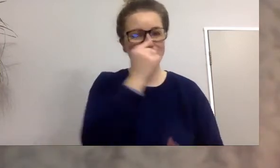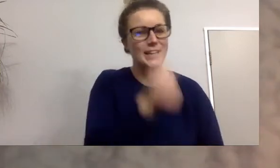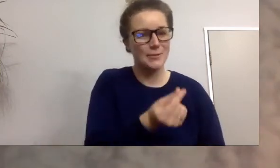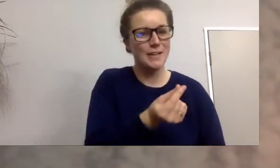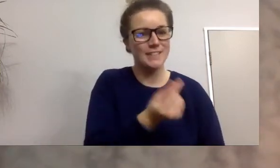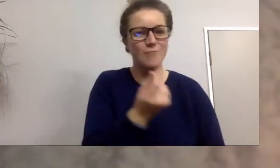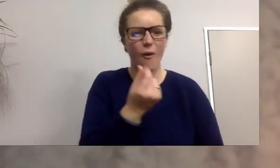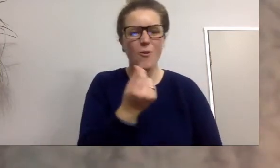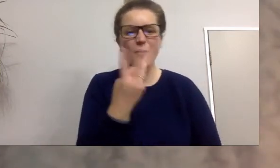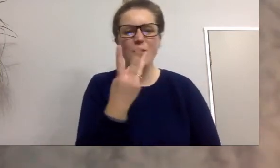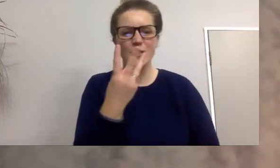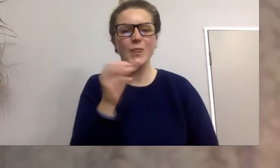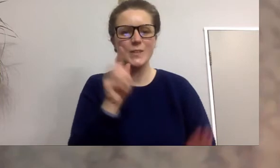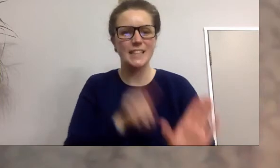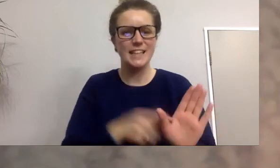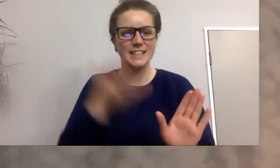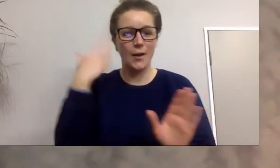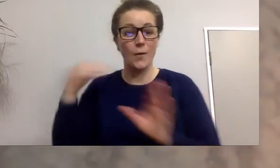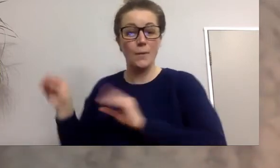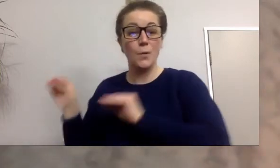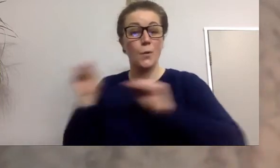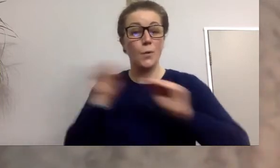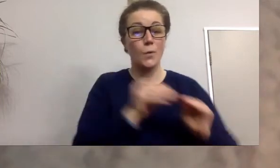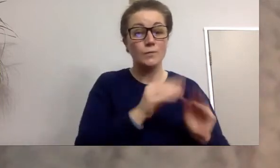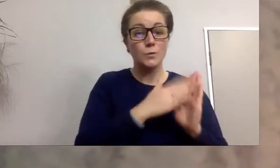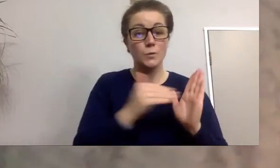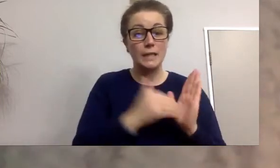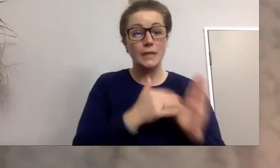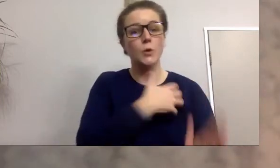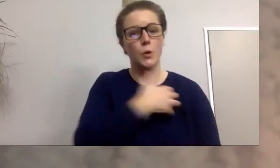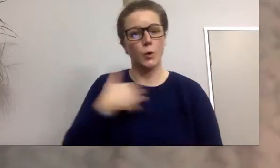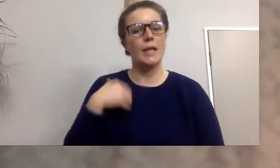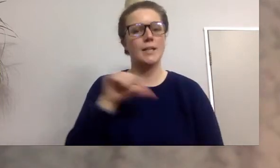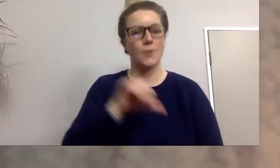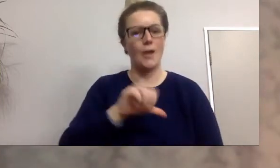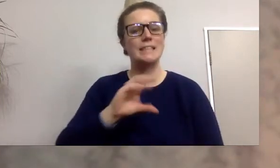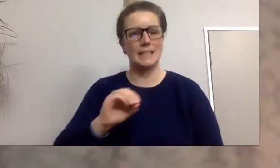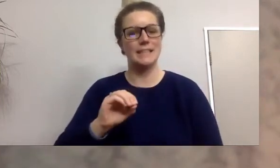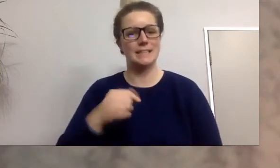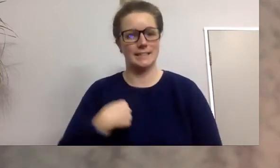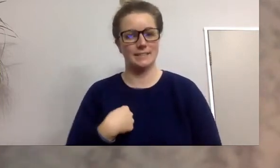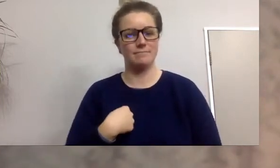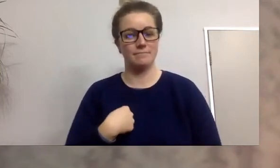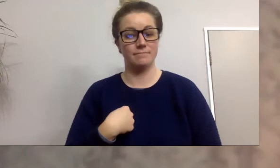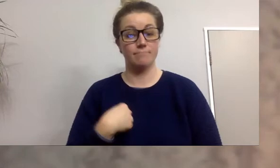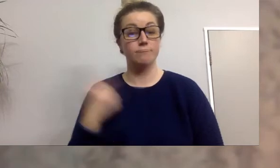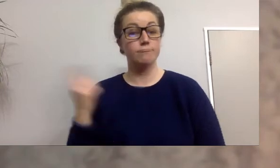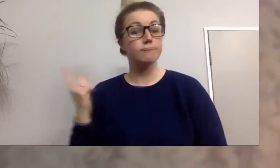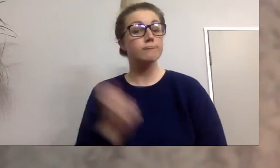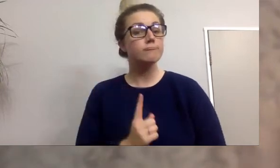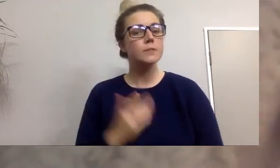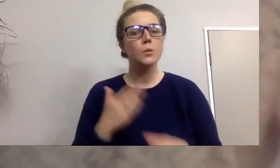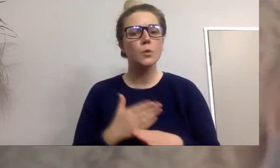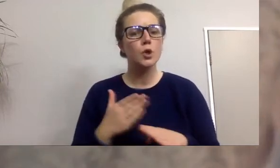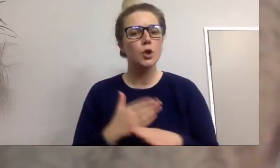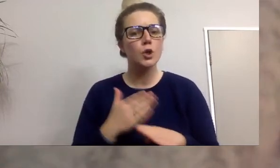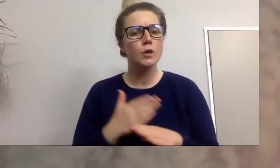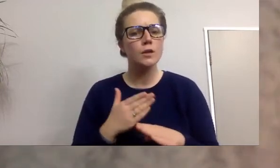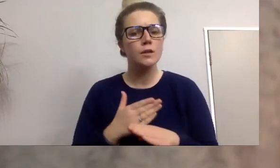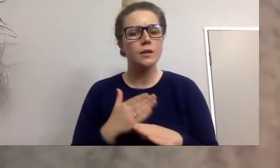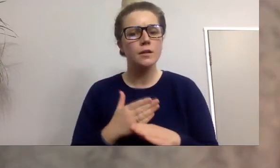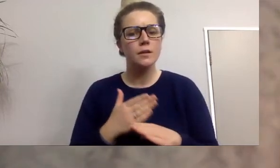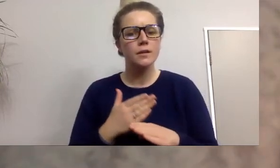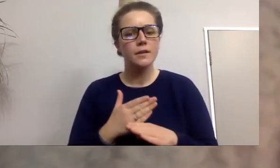and I moved to New Zealand and early 90s. I come to this work in a very humble